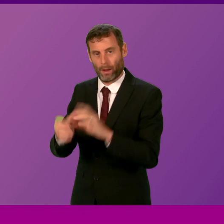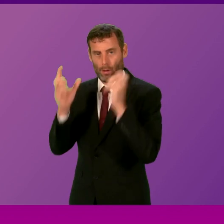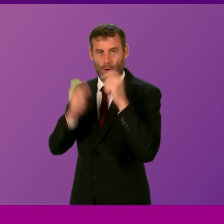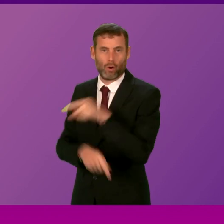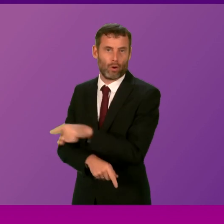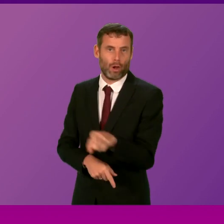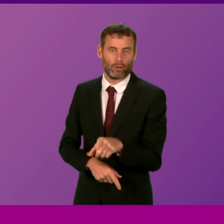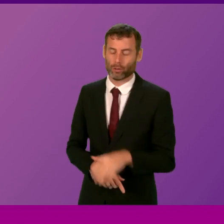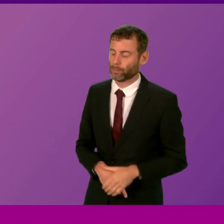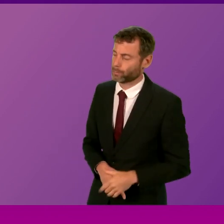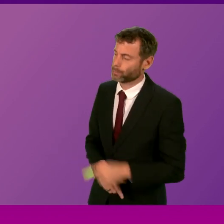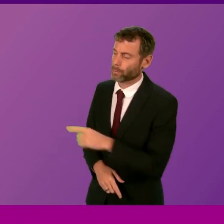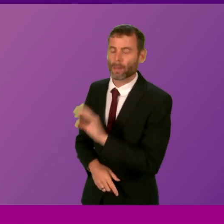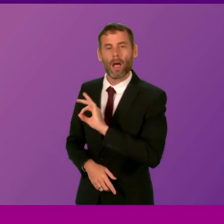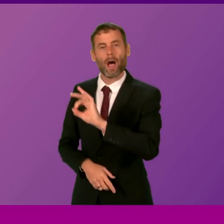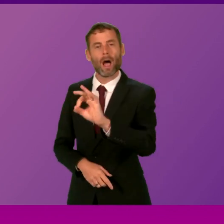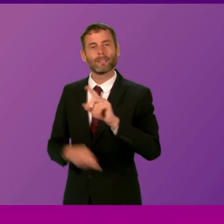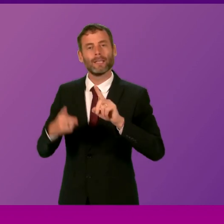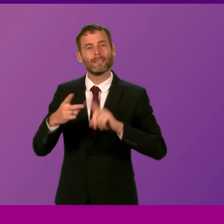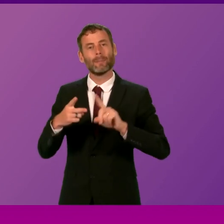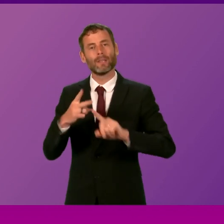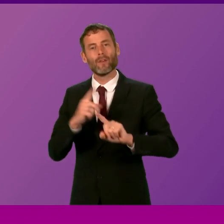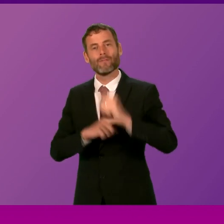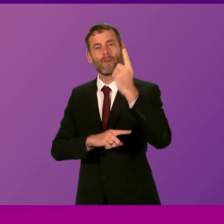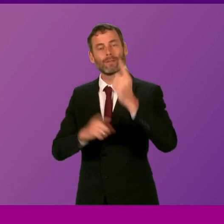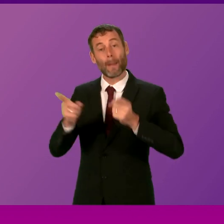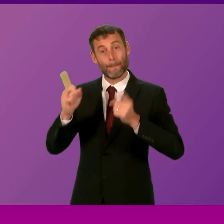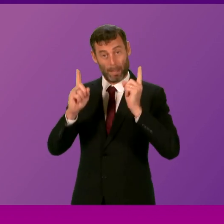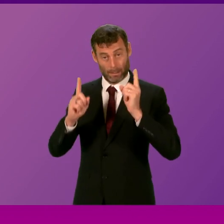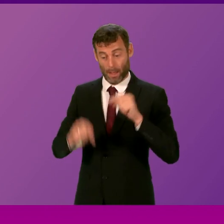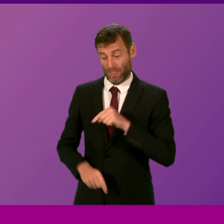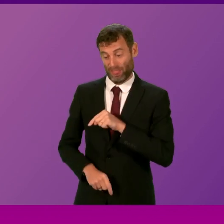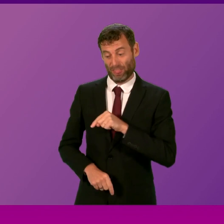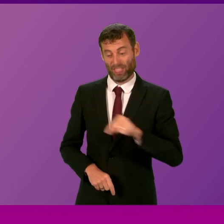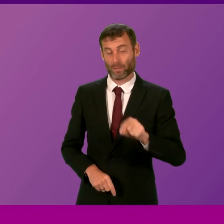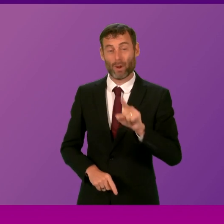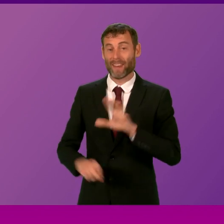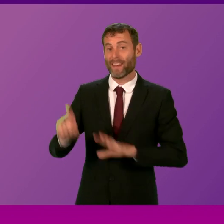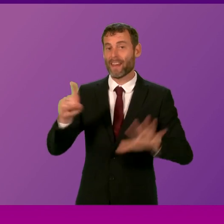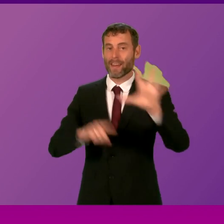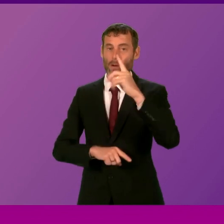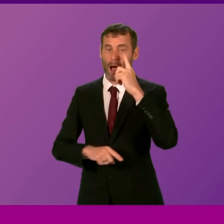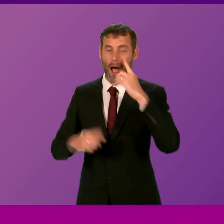The Deputy First Minister will recognise that this week is national eye health week. As the convener of the cross-party group on visual impairment, I am pleased that